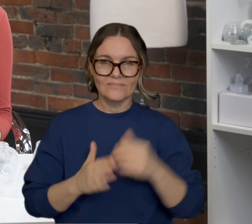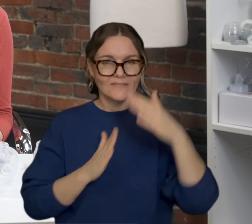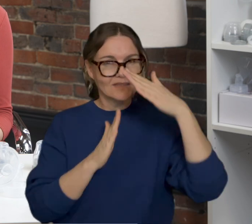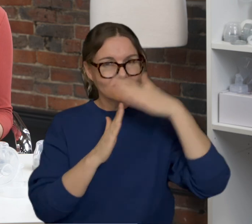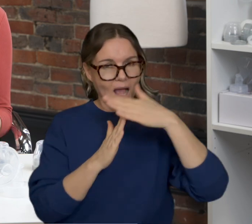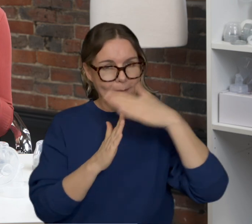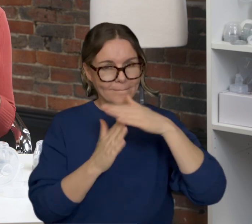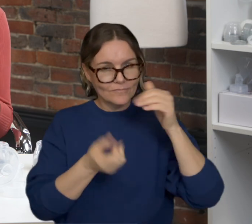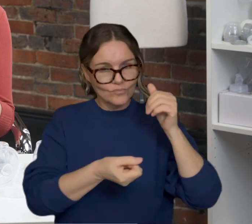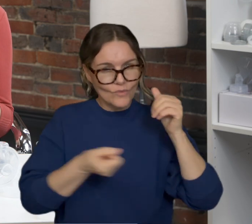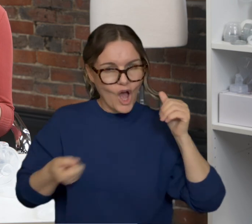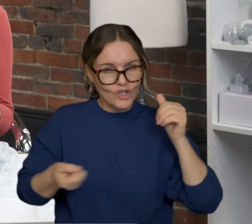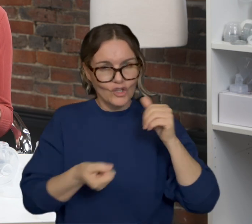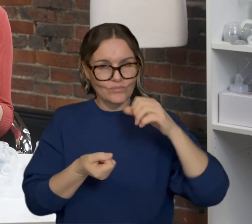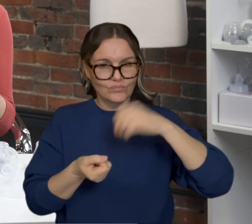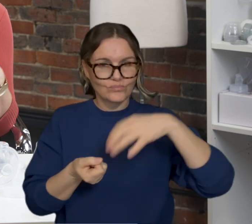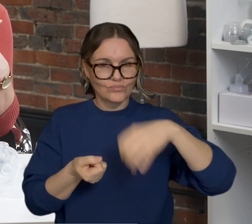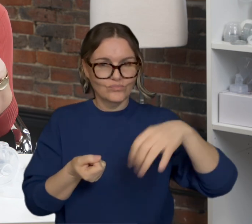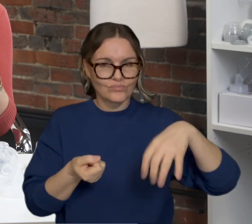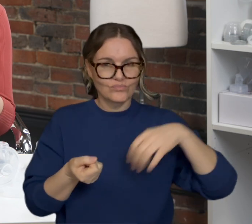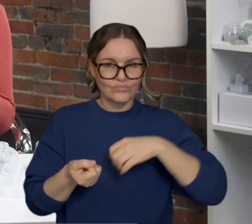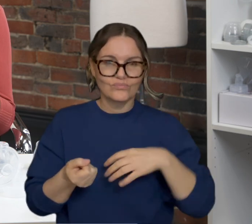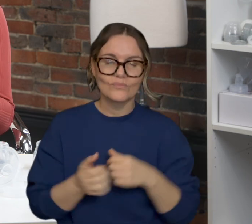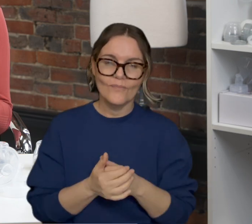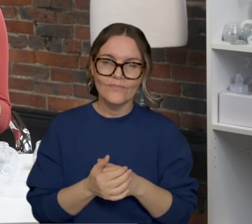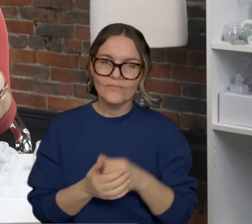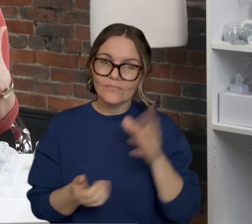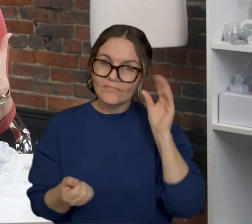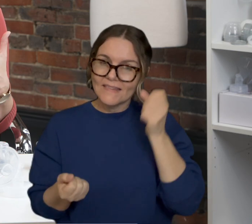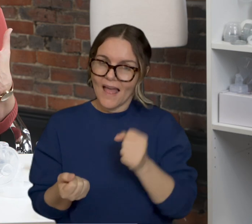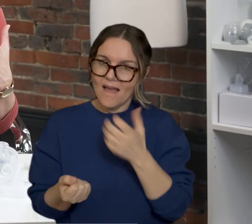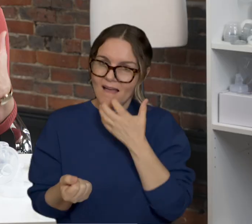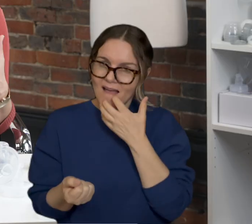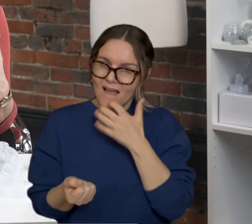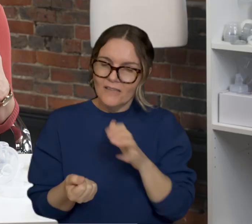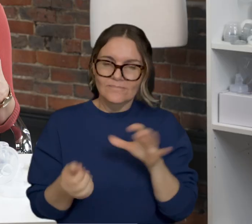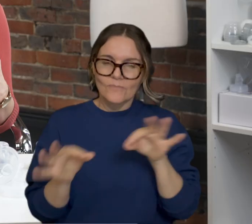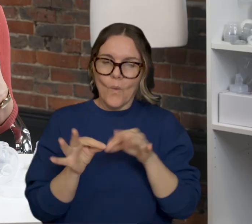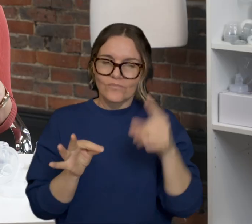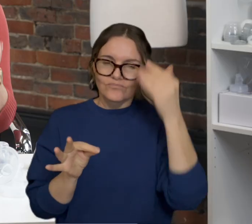the third option is the dishwasher so if you use the dishwasher again it's a sanitized cycle